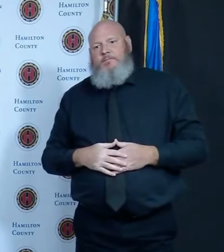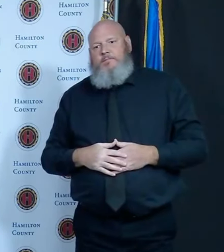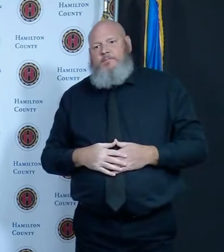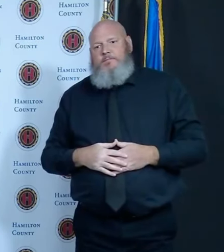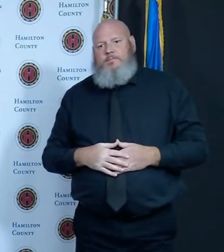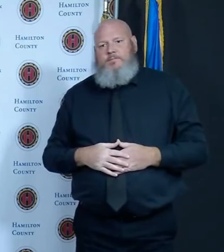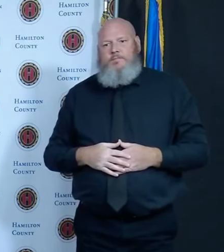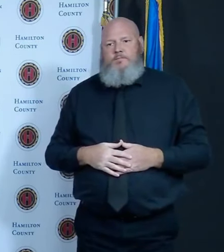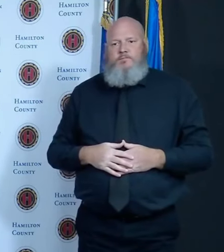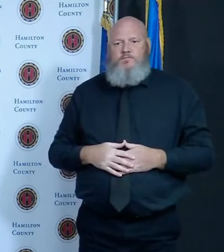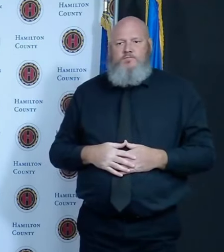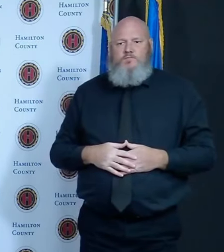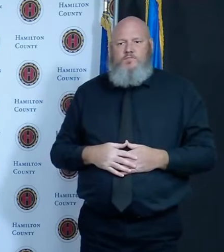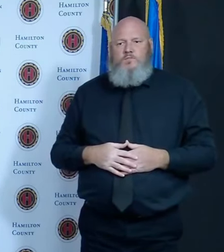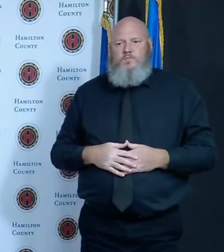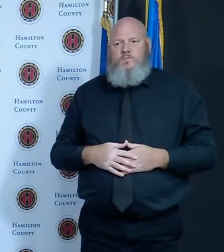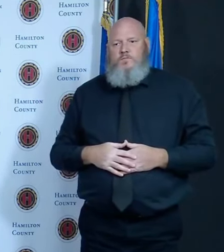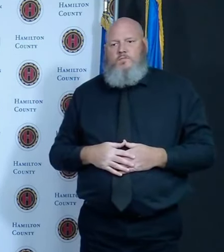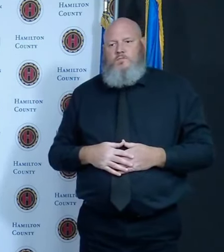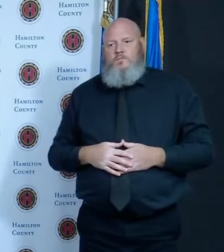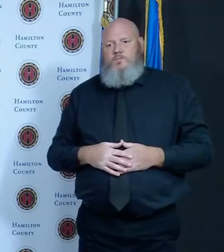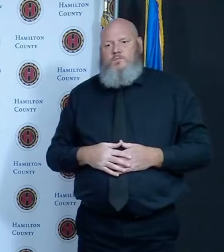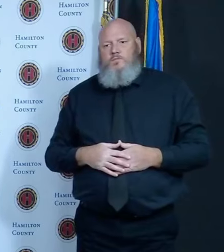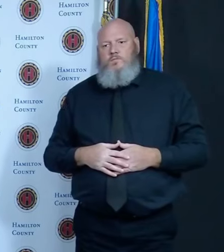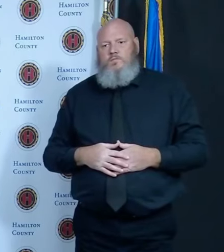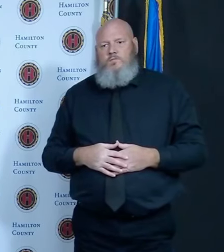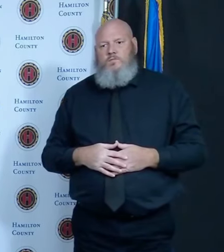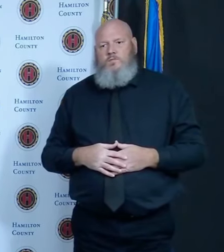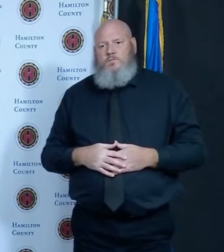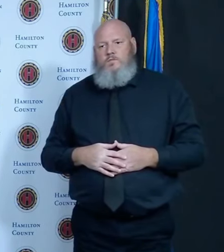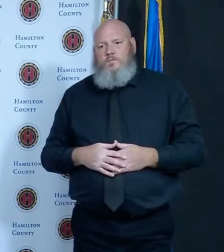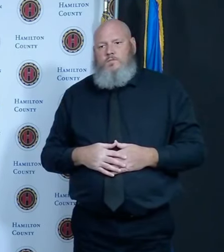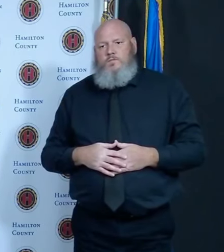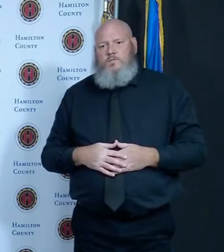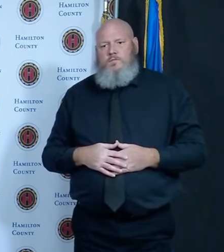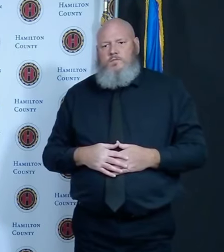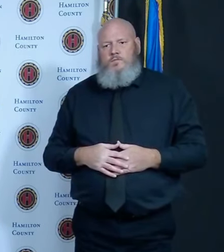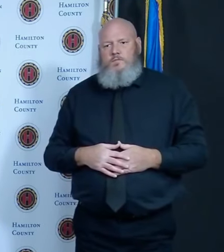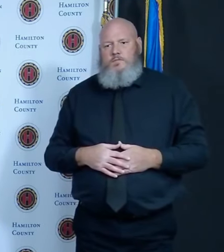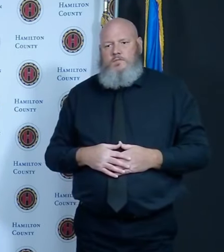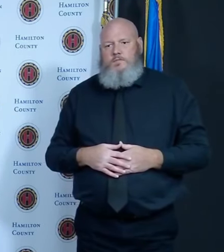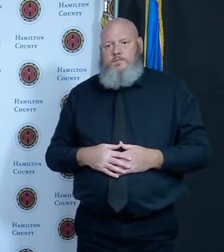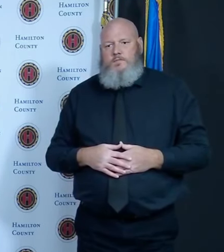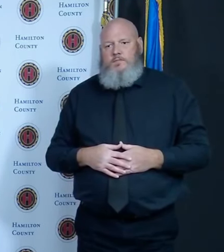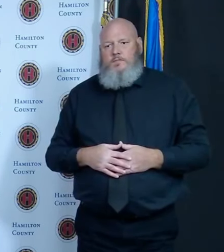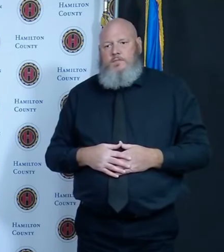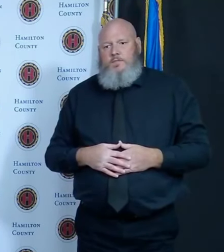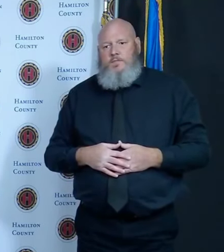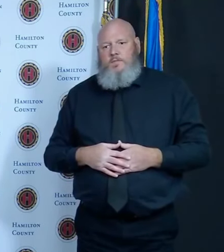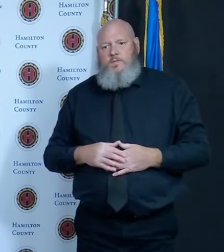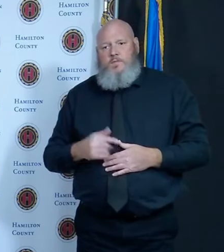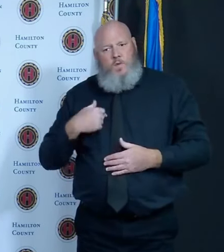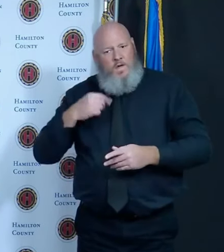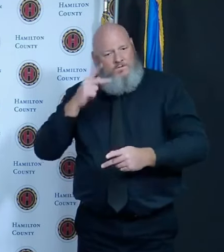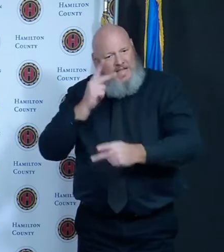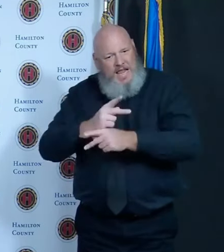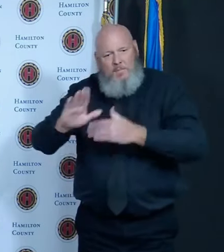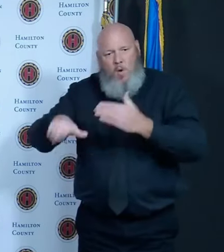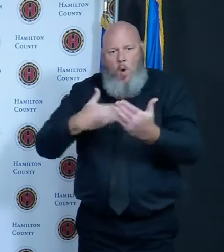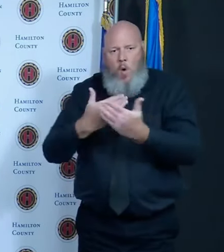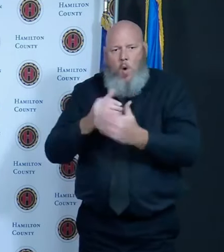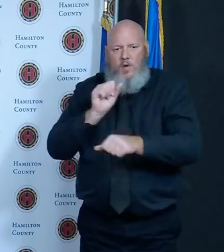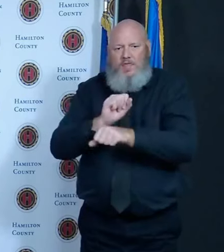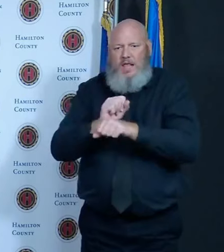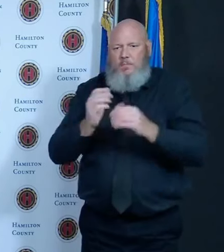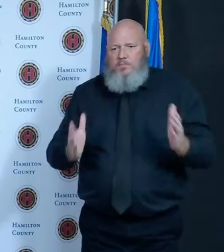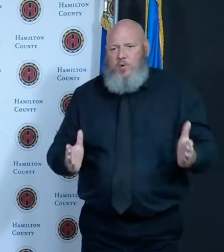we have to date been able to keep all employees on payroll but we don't know how long